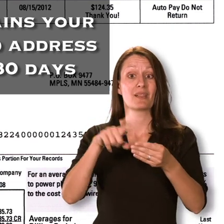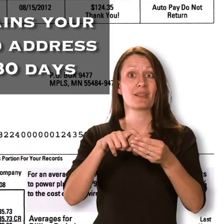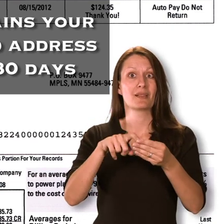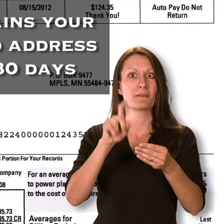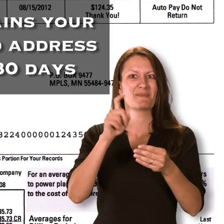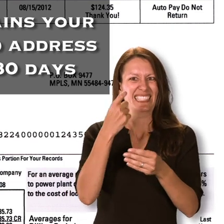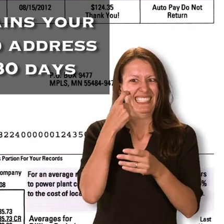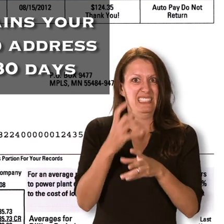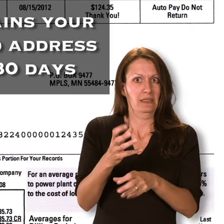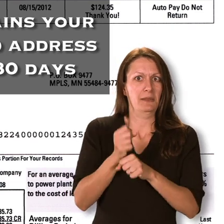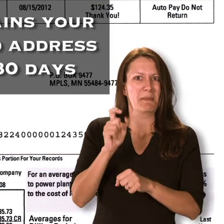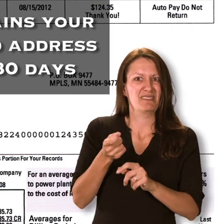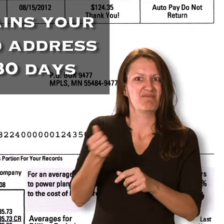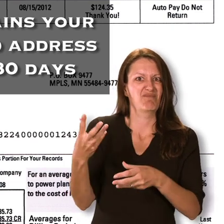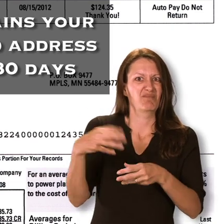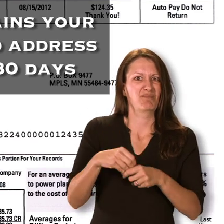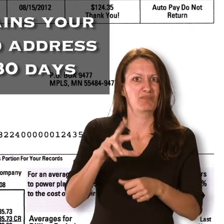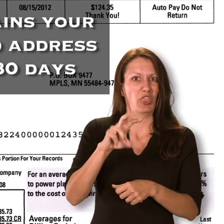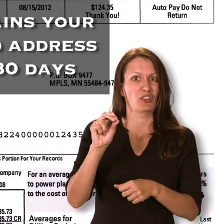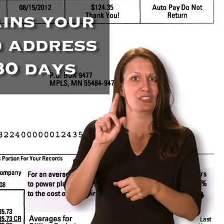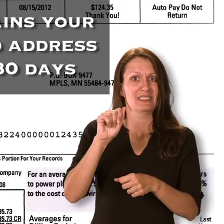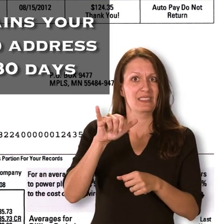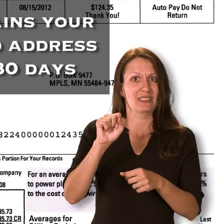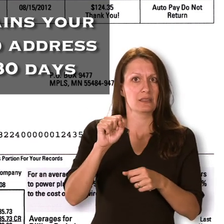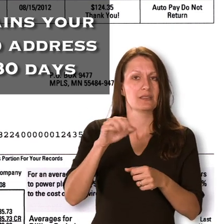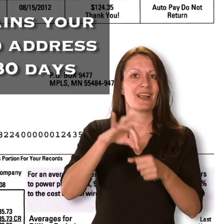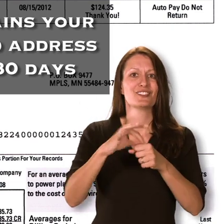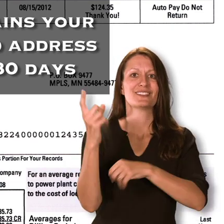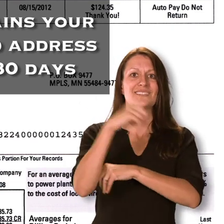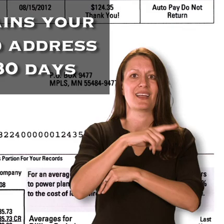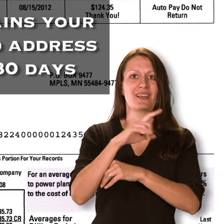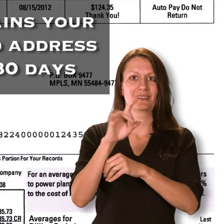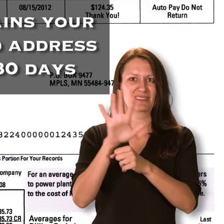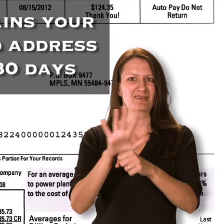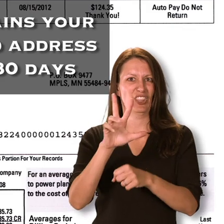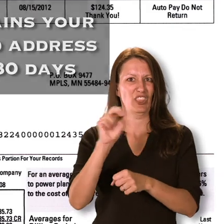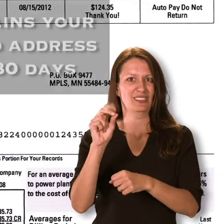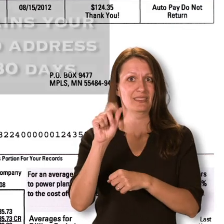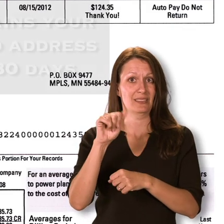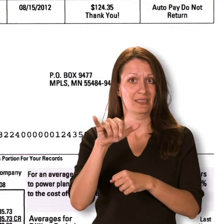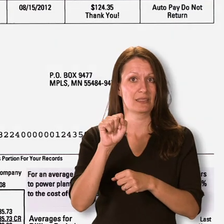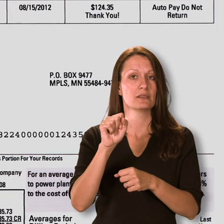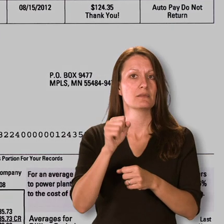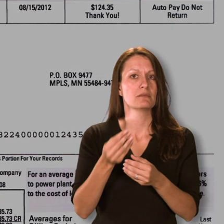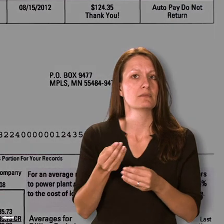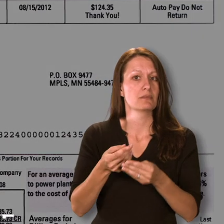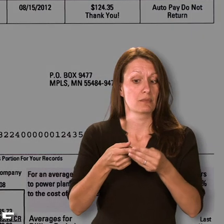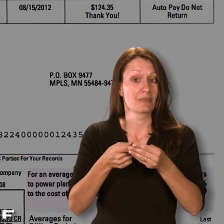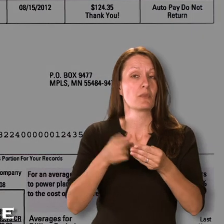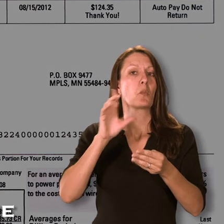It also must be due within 30 days of Election Day.